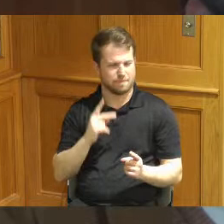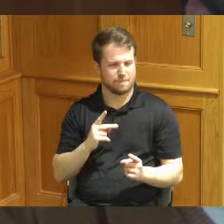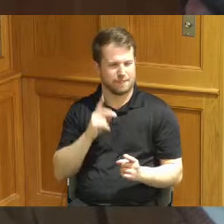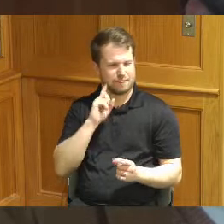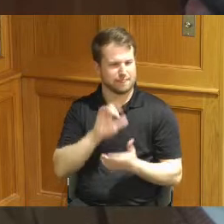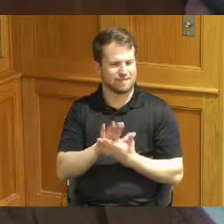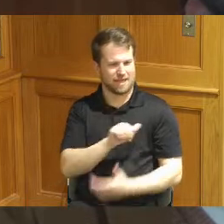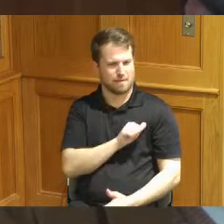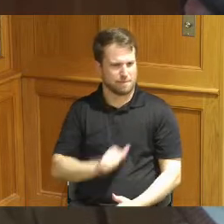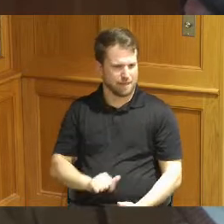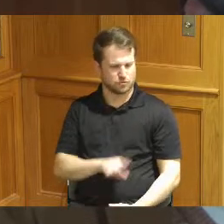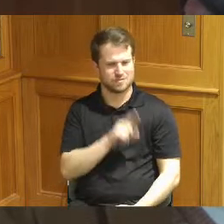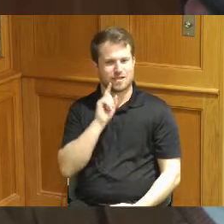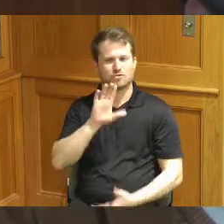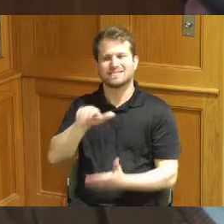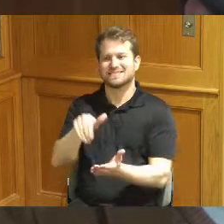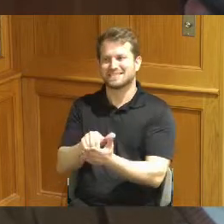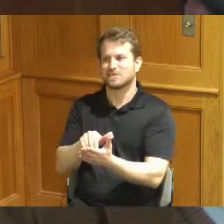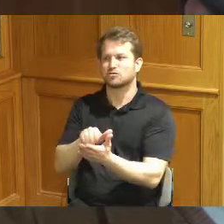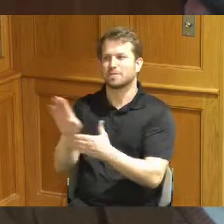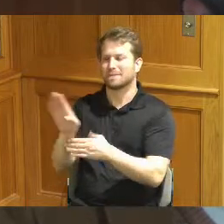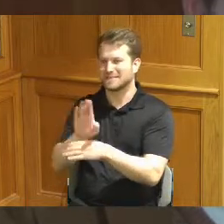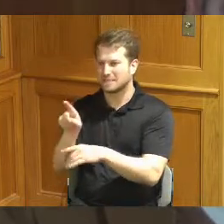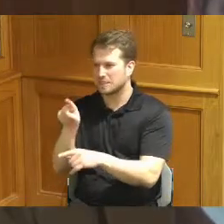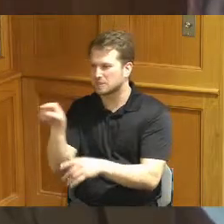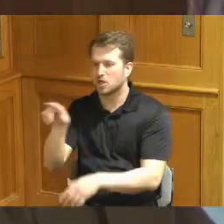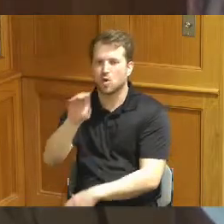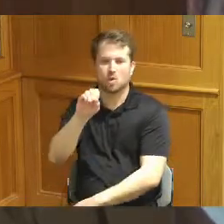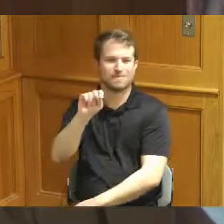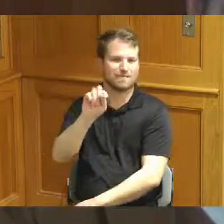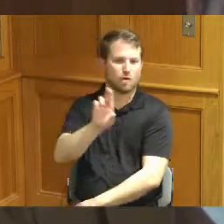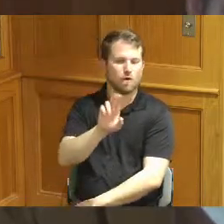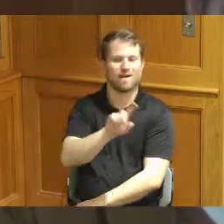business district and up and over the Rhine we're part of one of those districts actually